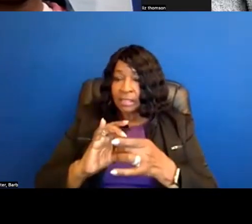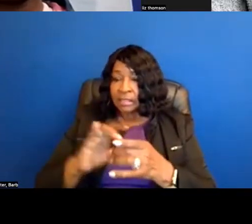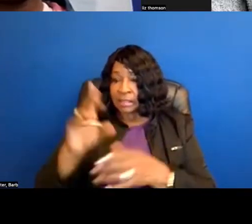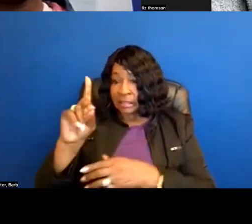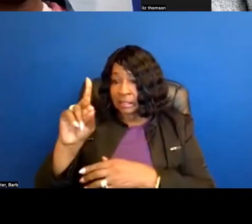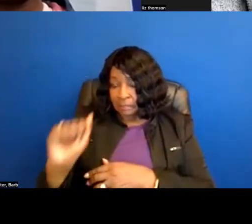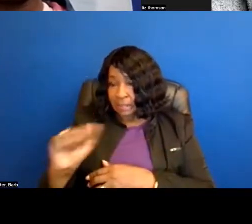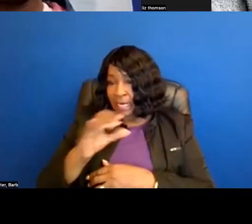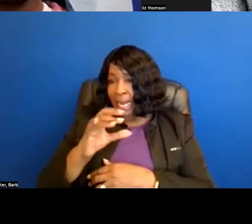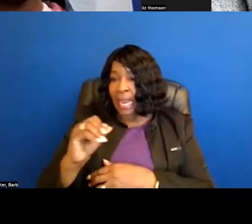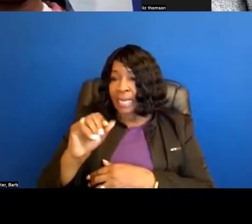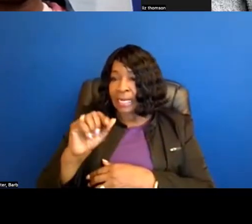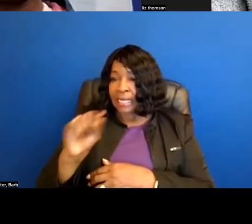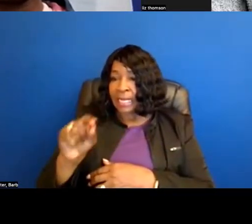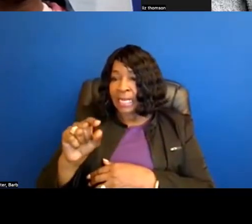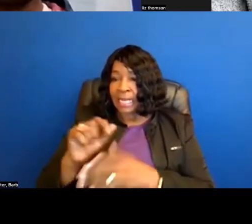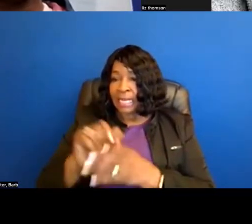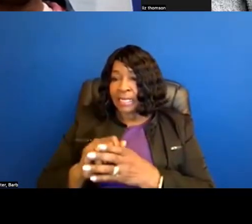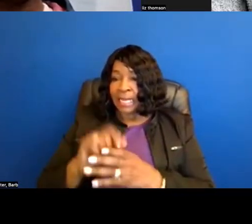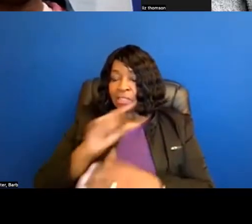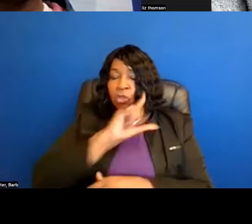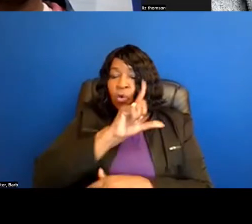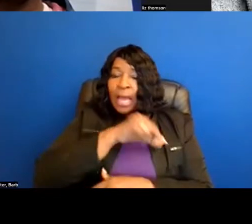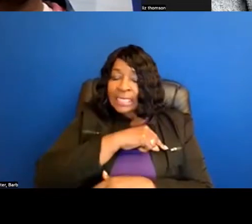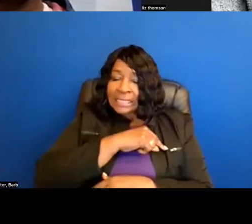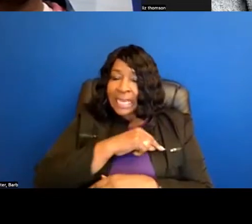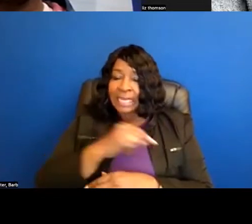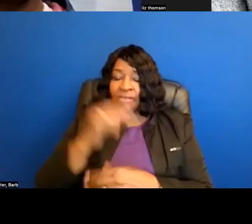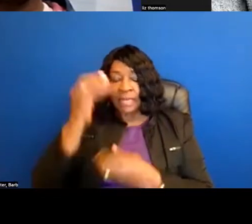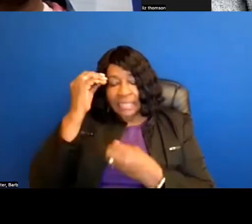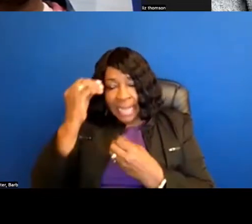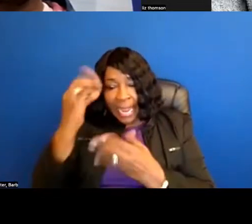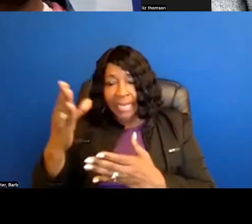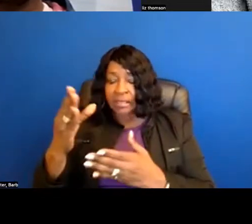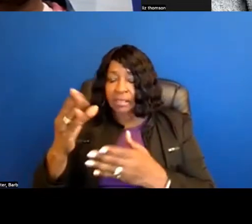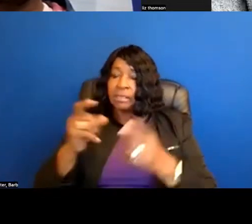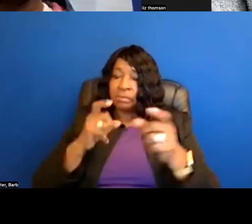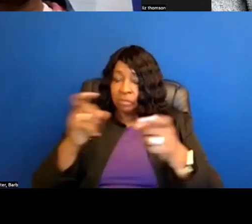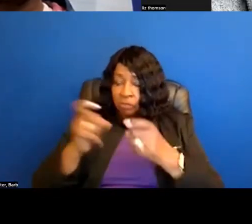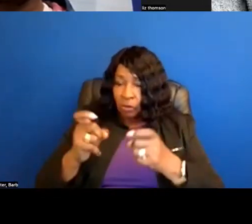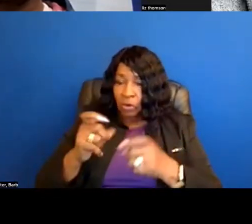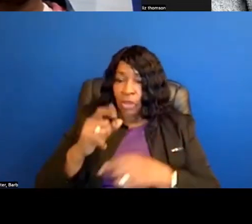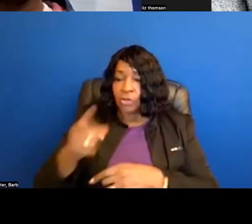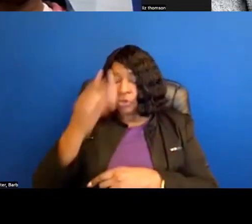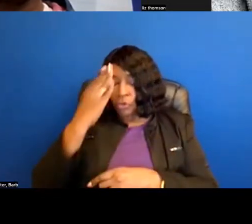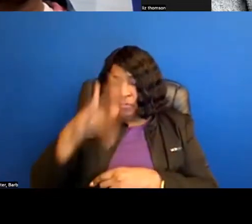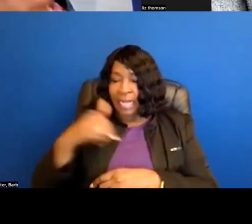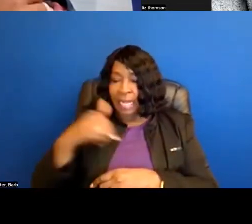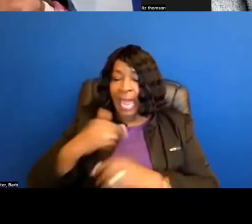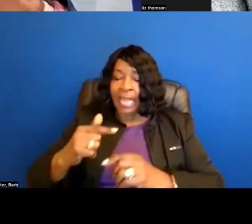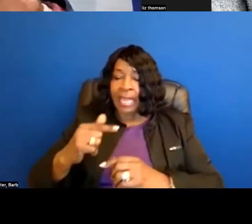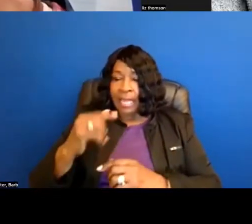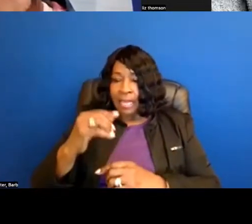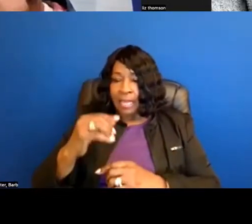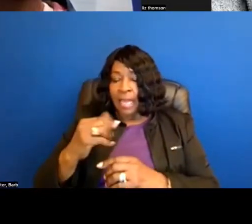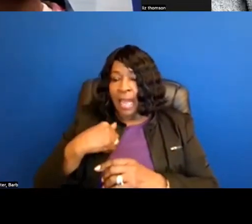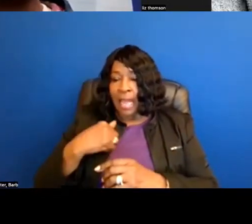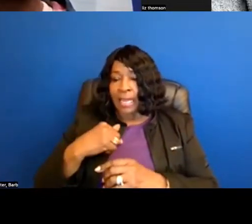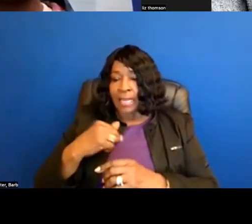it's qualitatively data driven because if you know anything about me, you know that I care about the lived experience and not the amount of people.